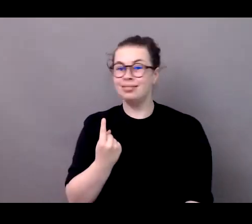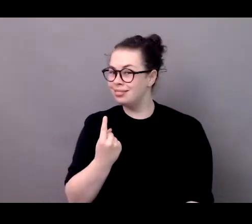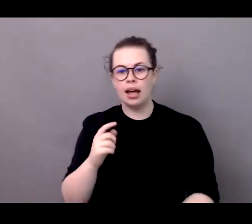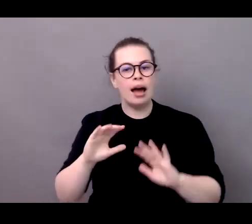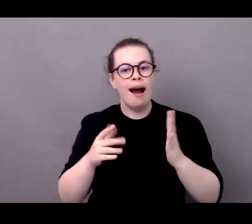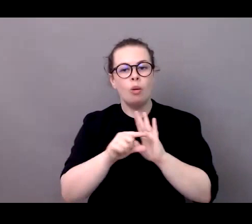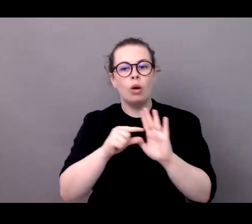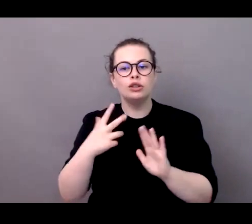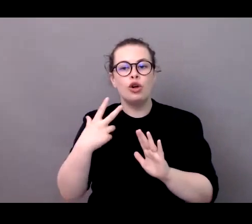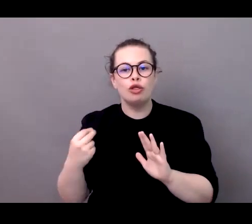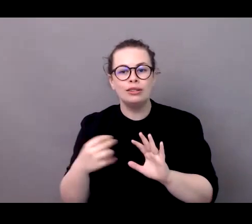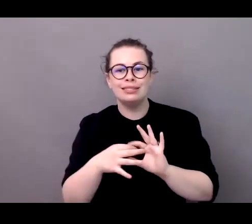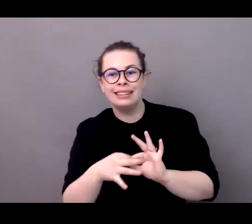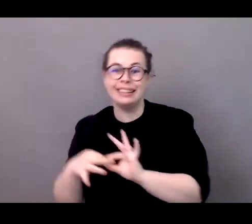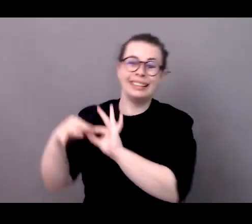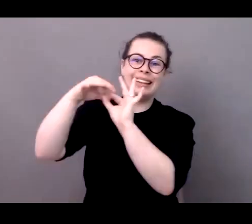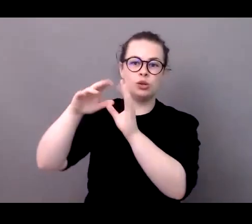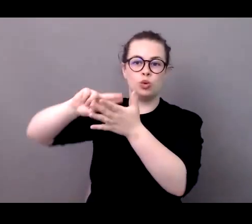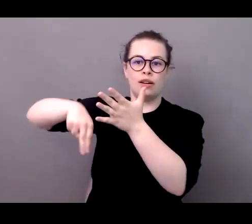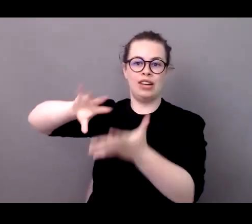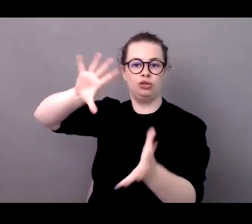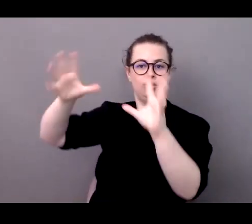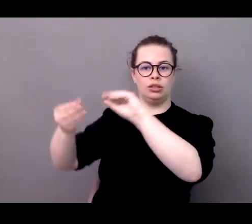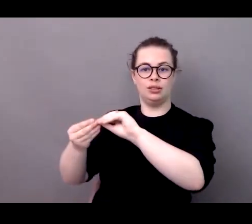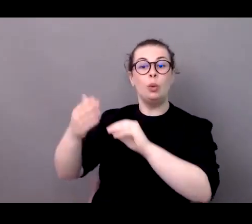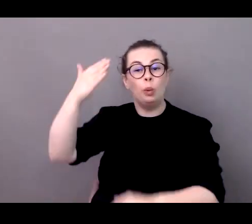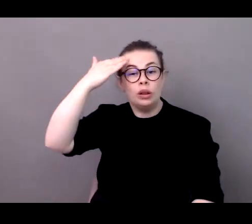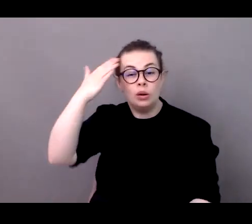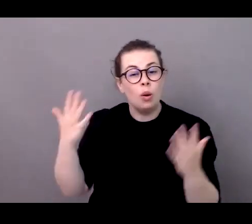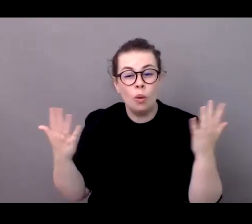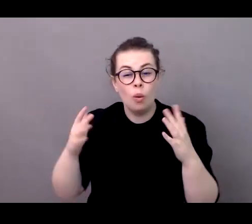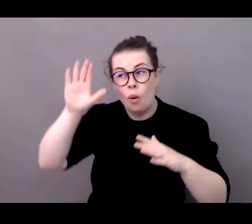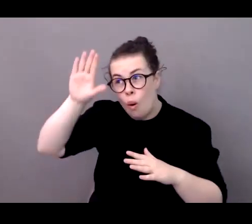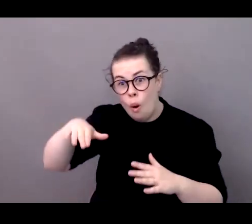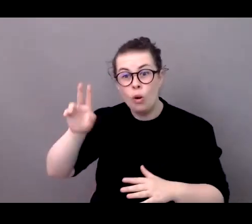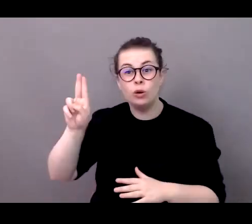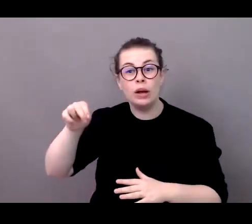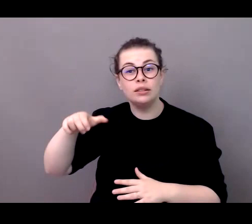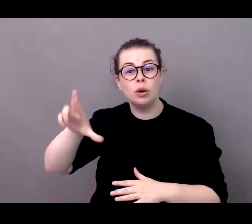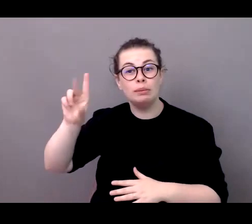that all human rights are interdependent, indivisible, and interrelated. So Article